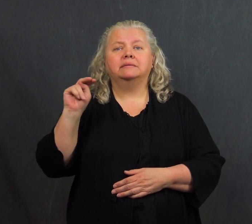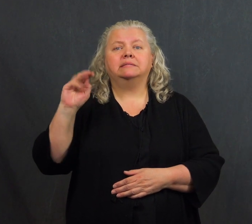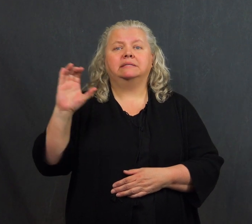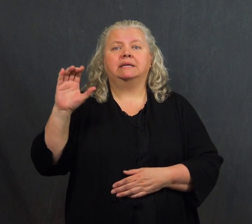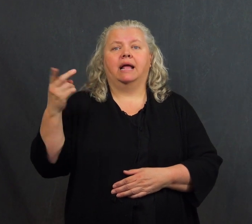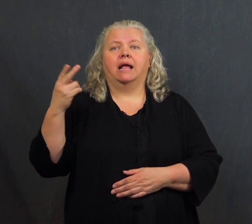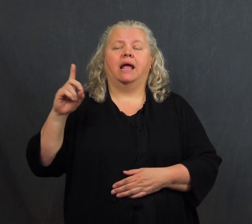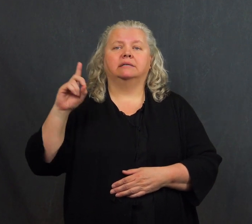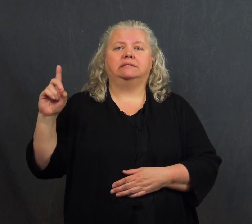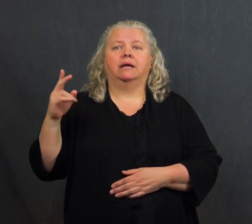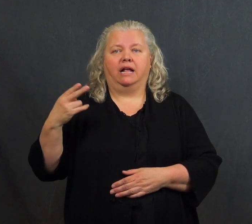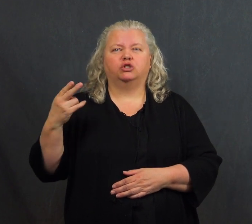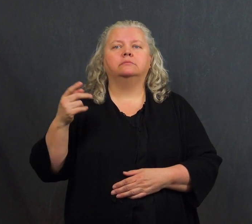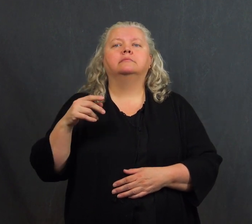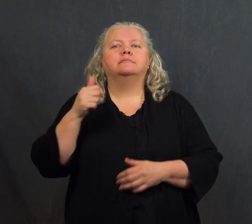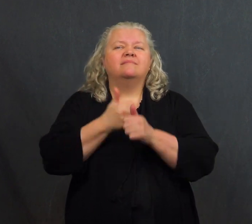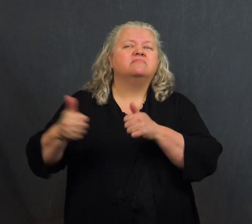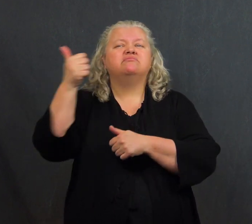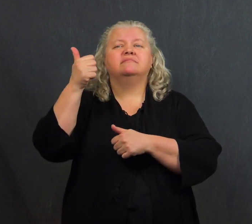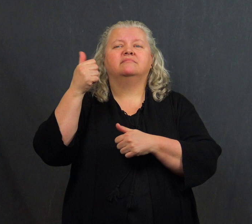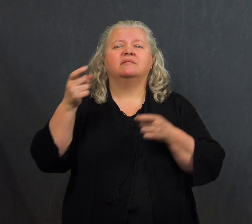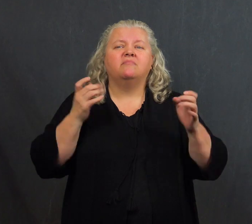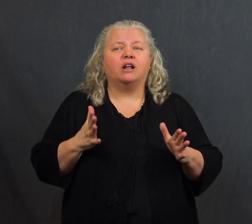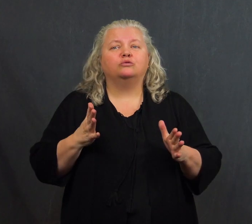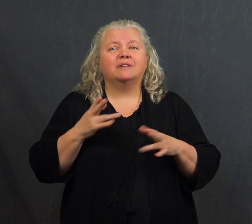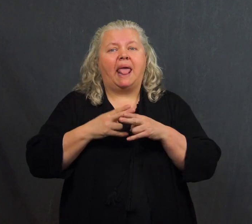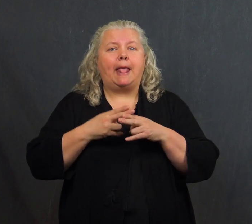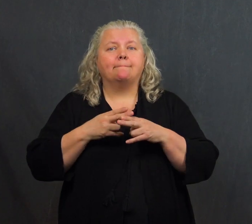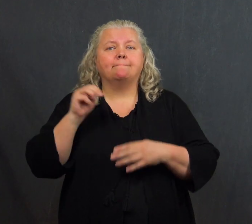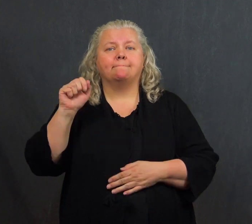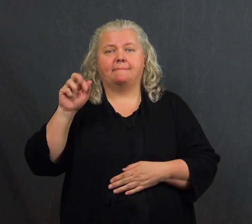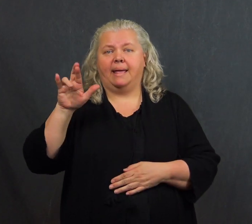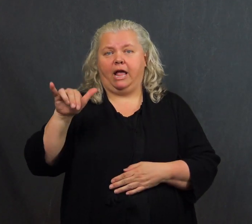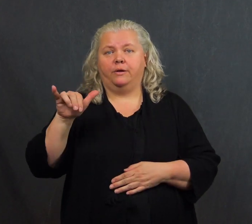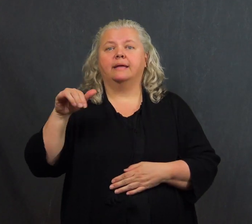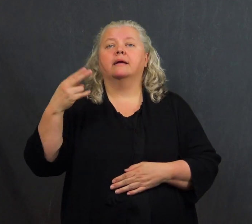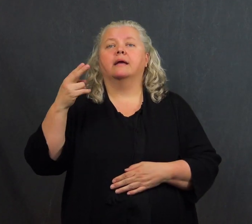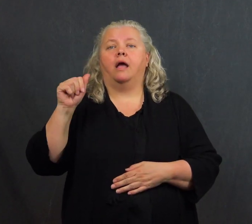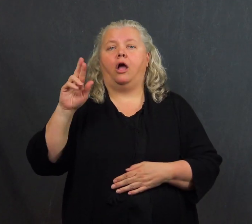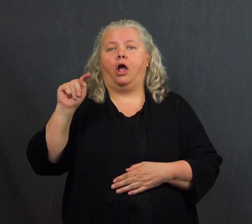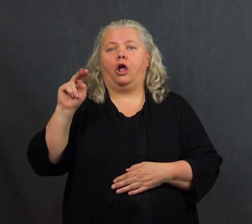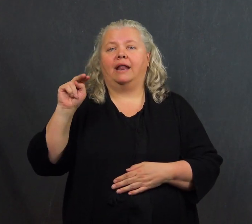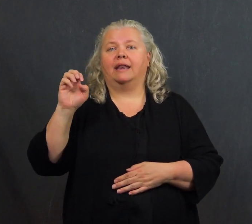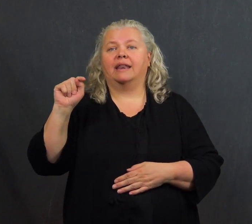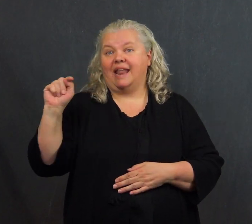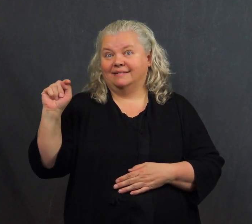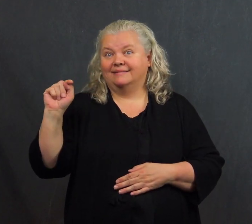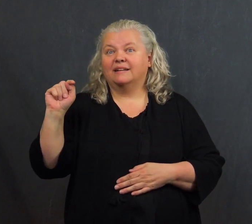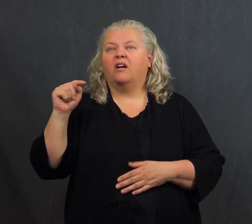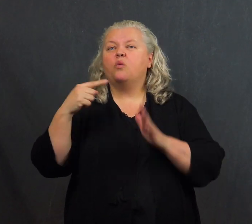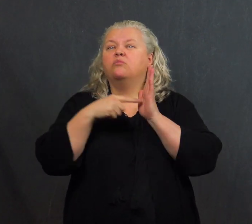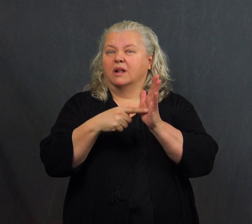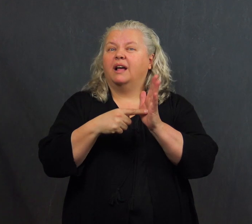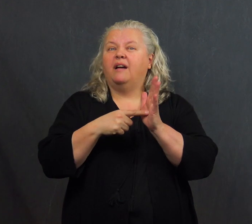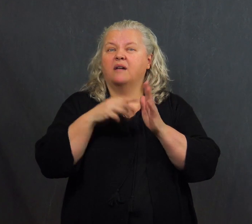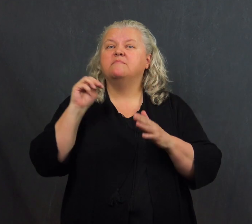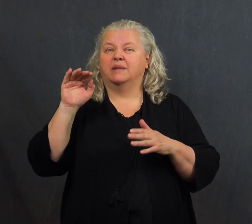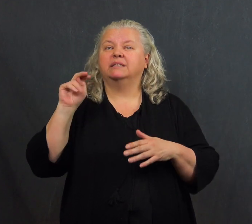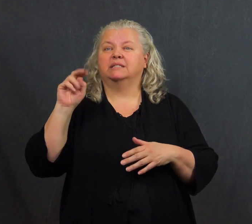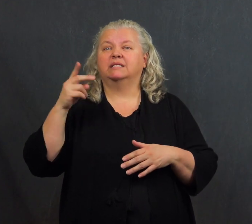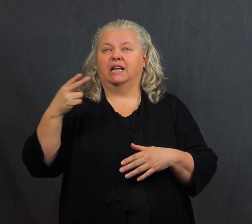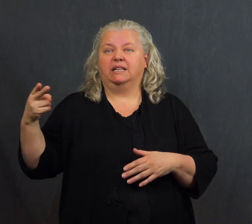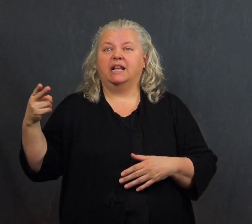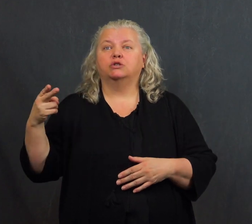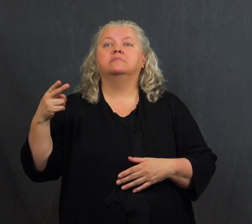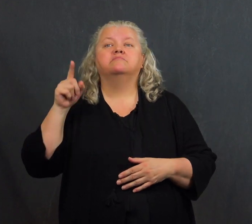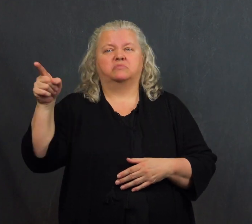On December 1, 2018, MNCDHH's Executive Director Mary Hartnett represented MNCDHH at a town hall